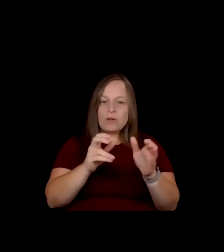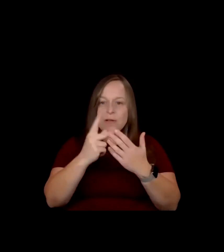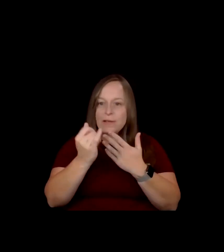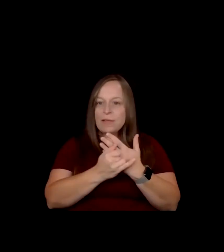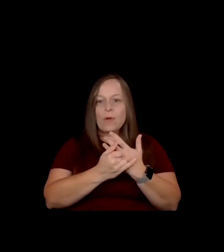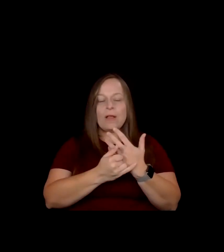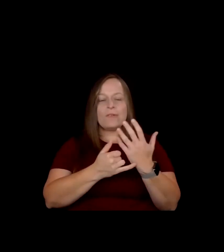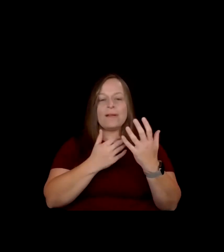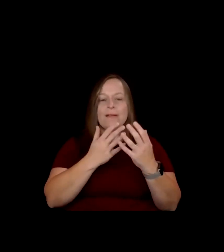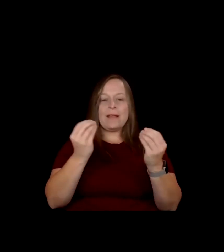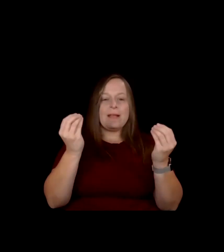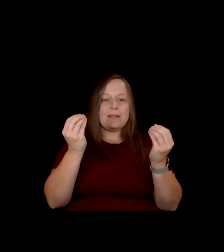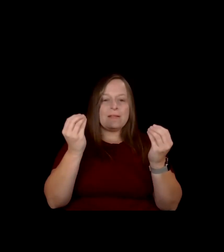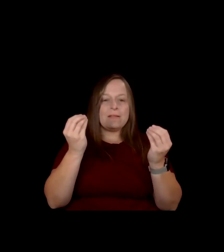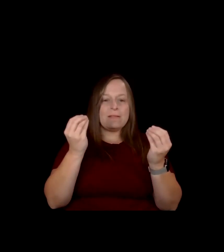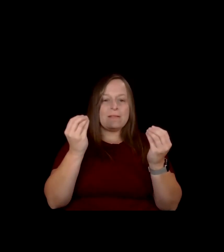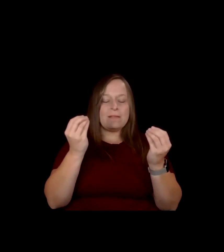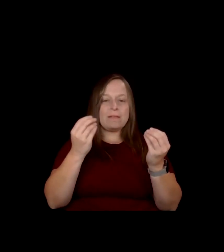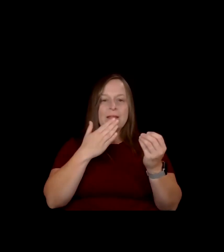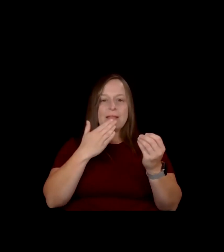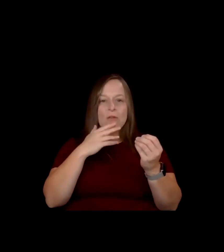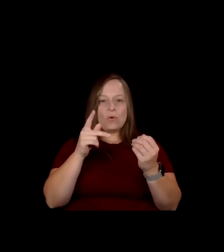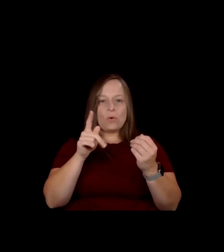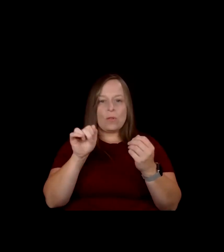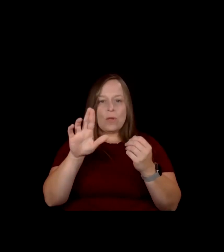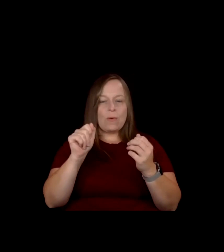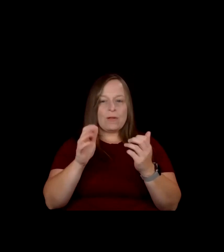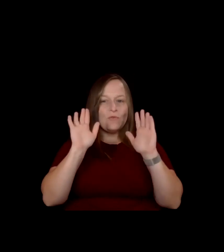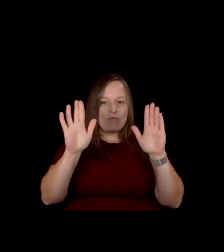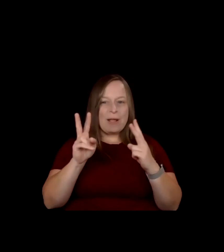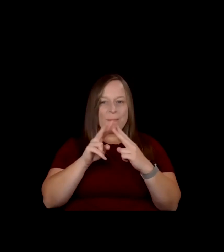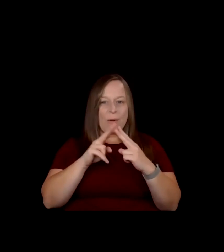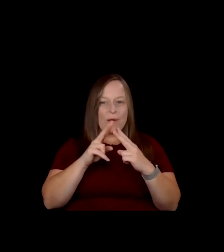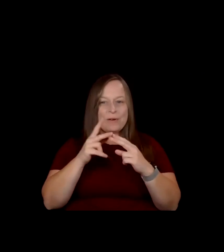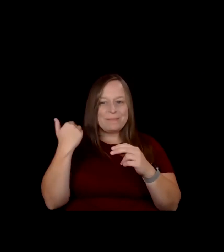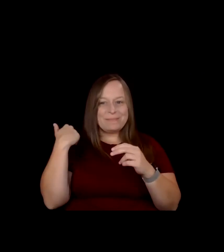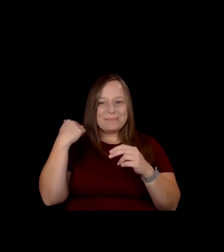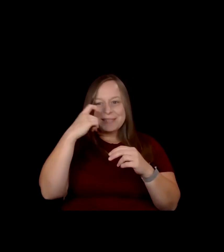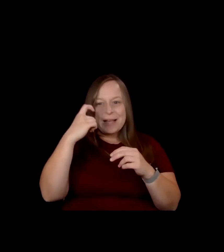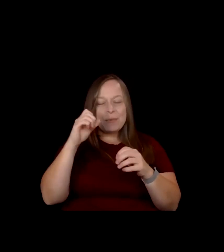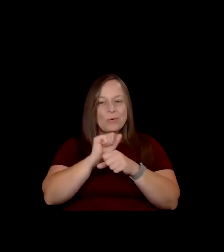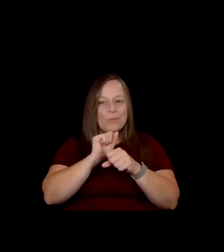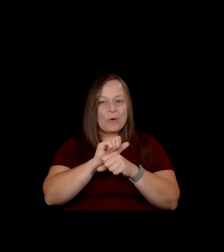And I also just wanna thank Loretta for being a great partner in this for the summer and for the work she's done in the clinic